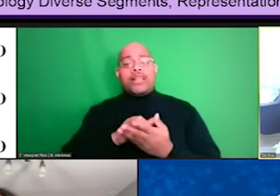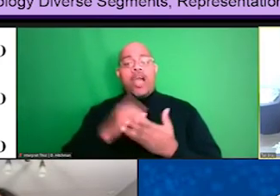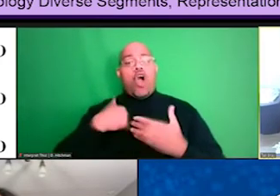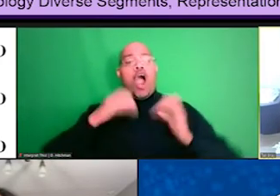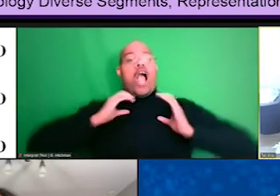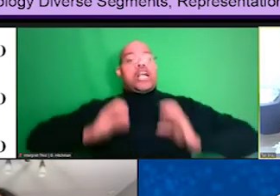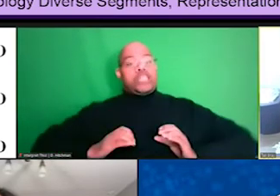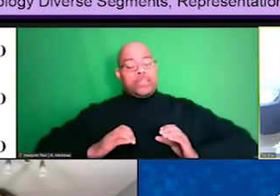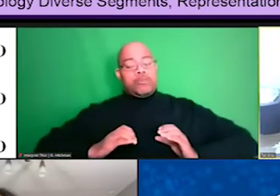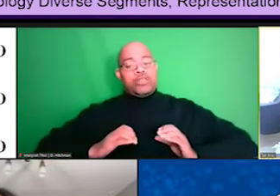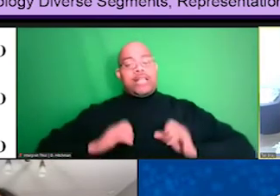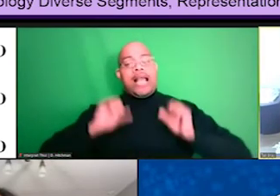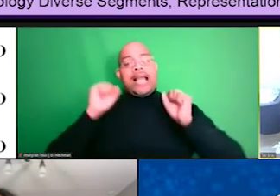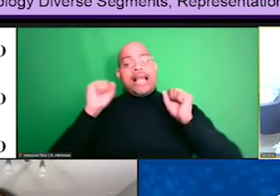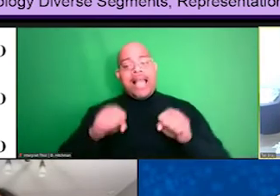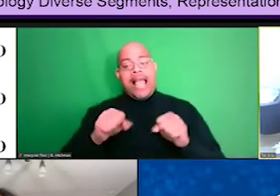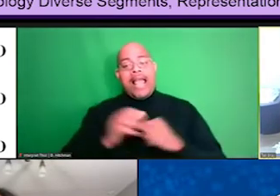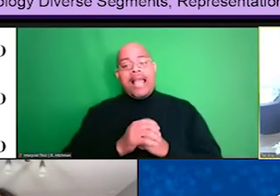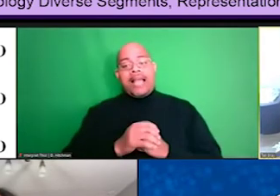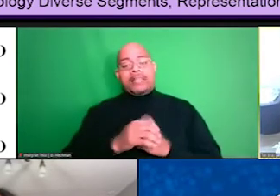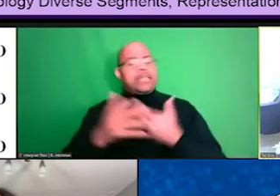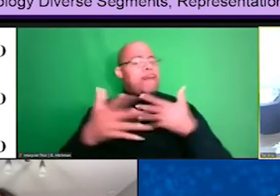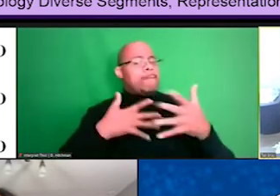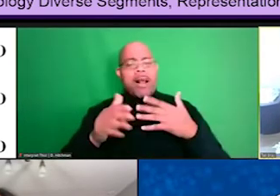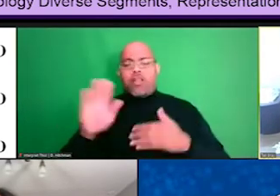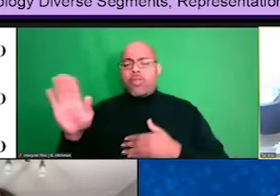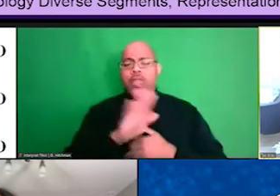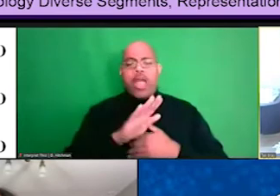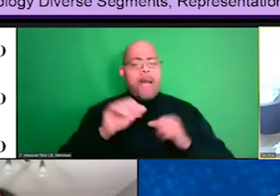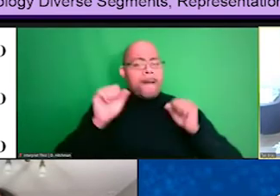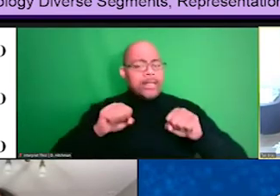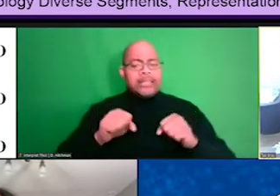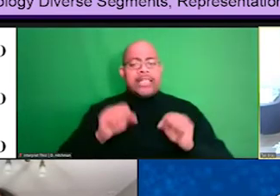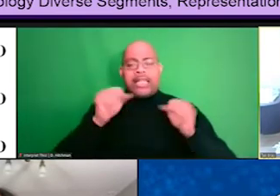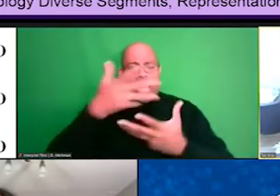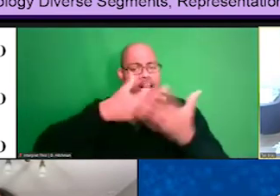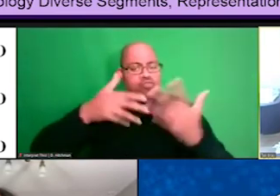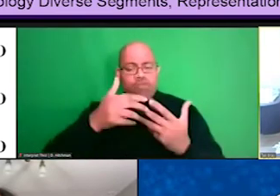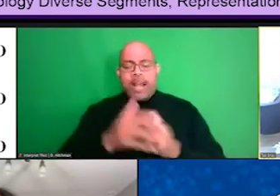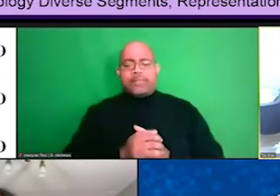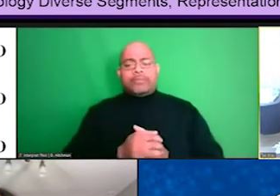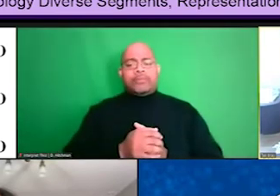can, regardless of what their abilities are, can interact and engage with us for financial